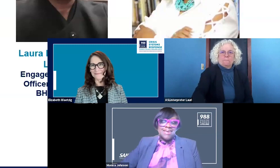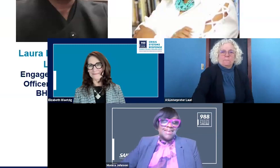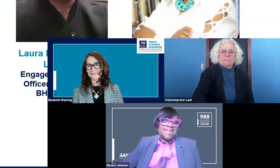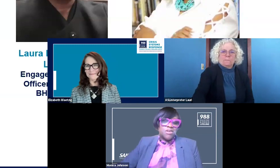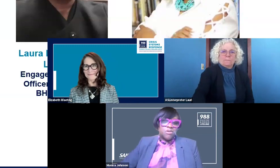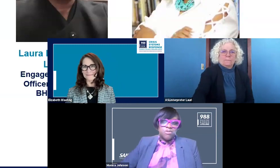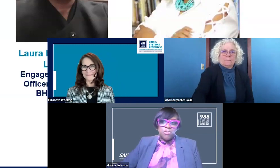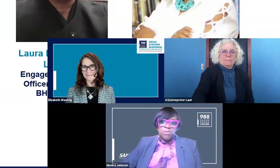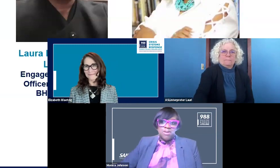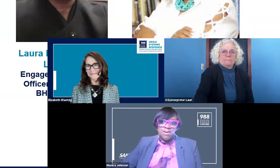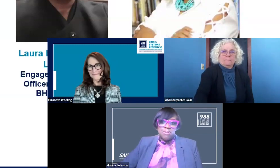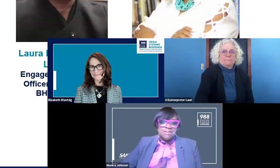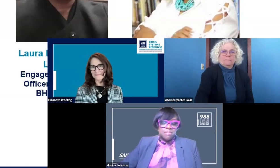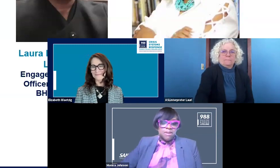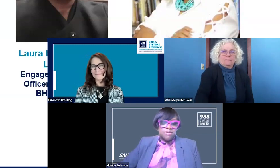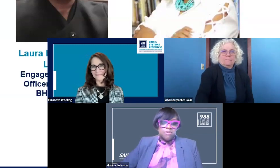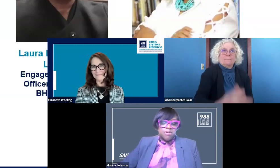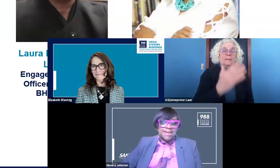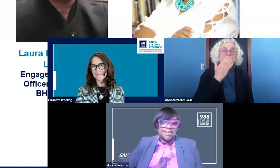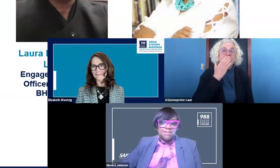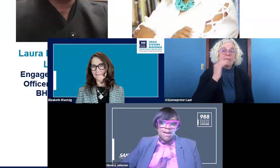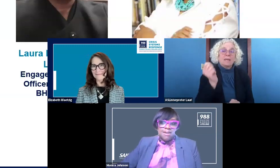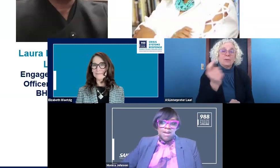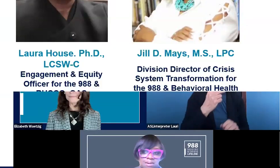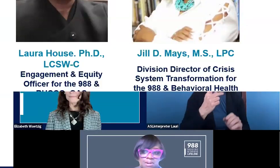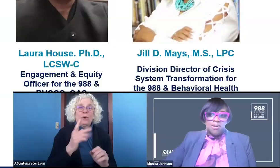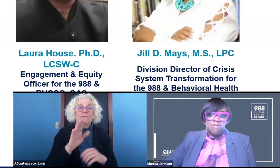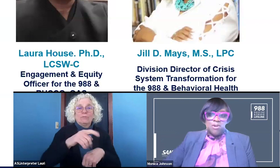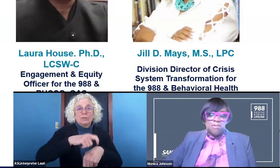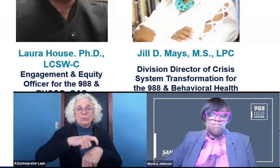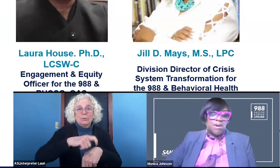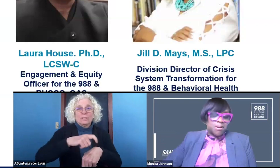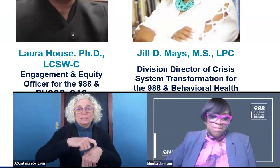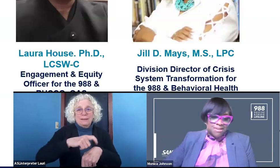And thank you to the participants for taking the time out of your very busy